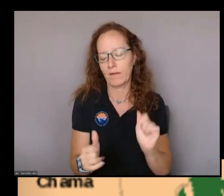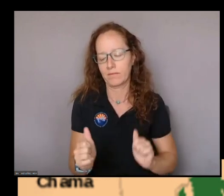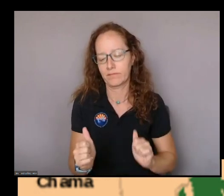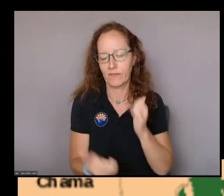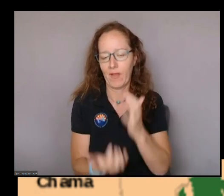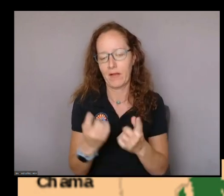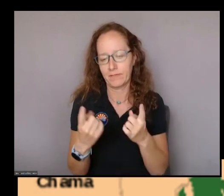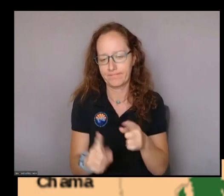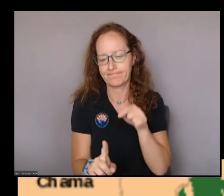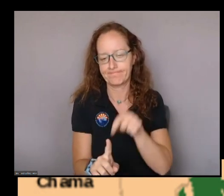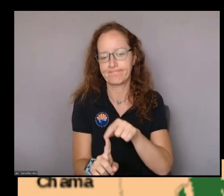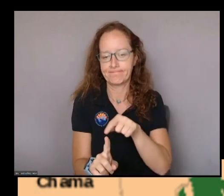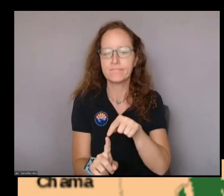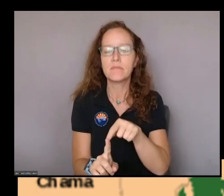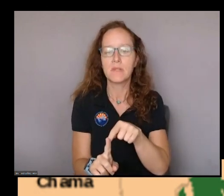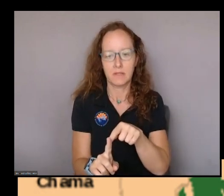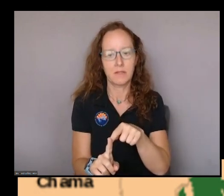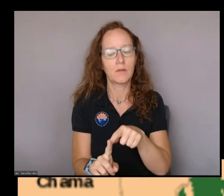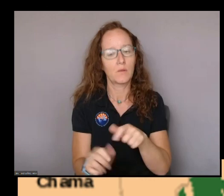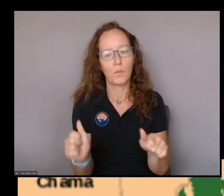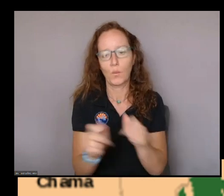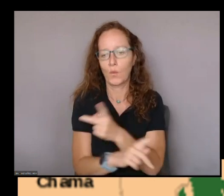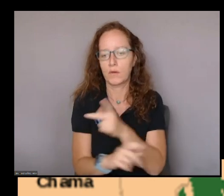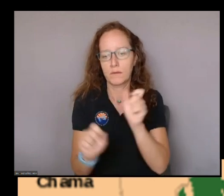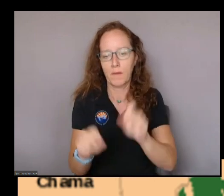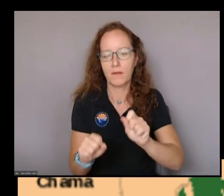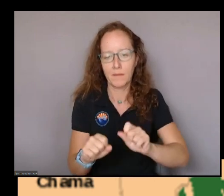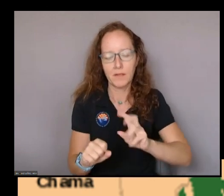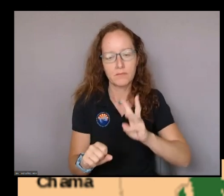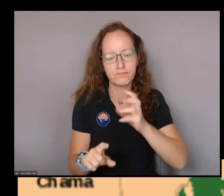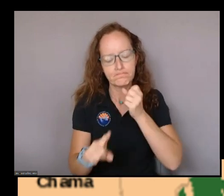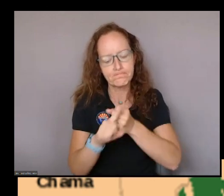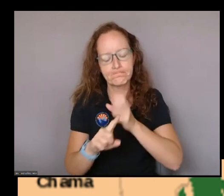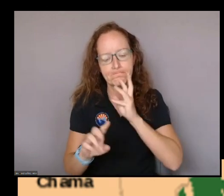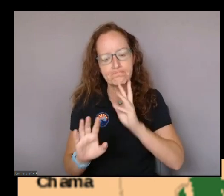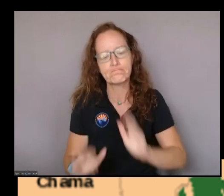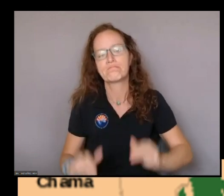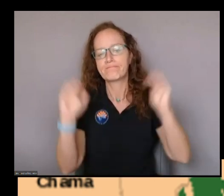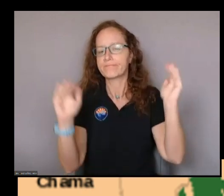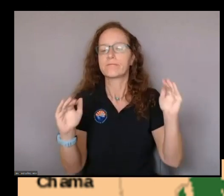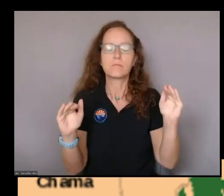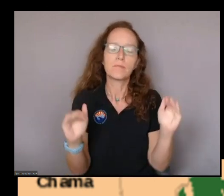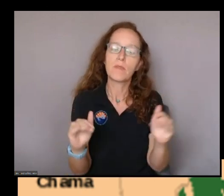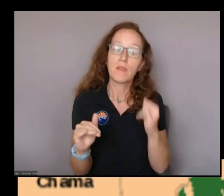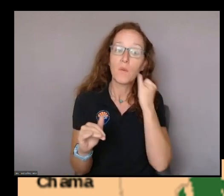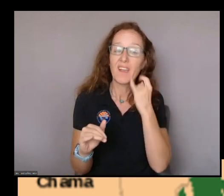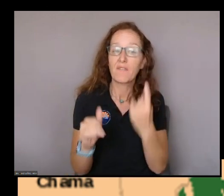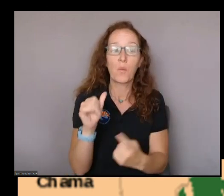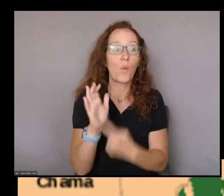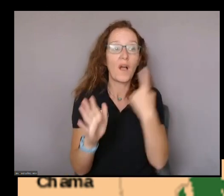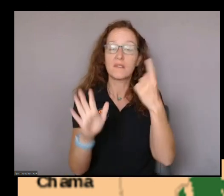producing very heavy rain over one location that can produce flash flooding. So, the threat is there. Doesn't mean it's